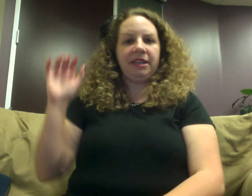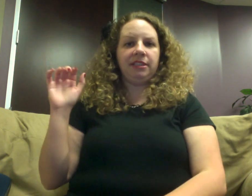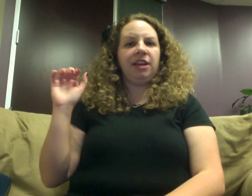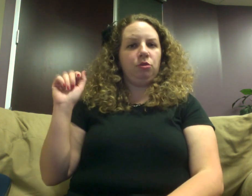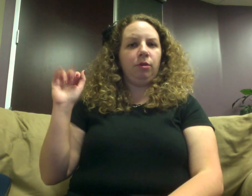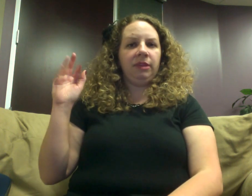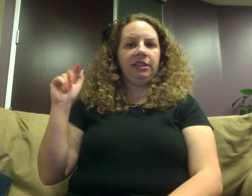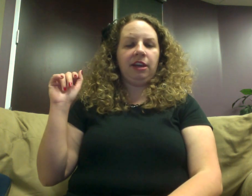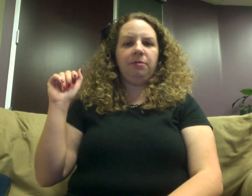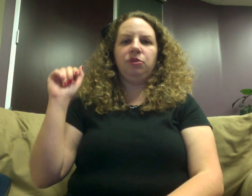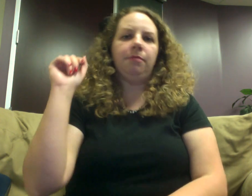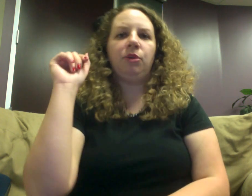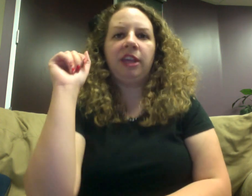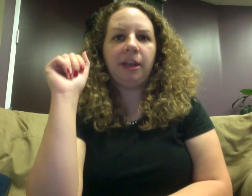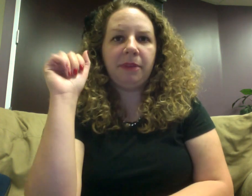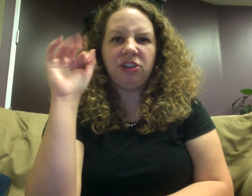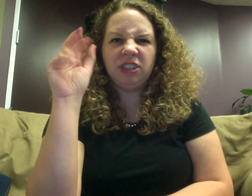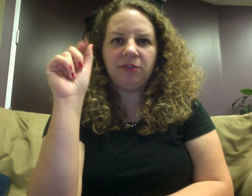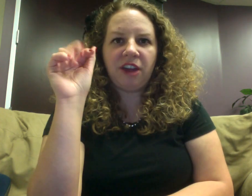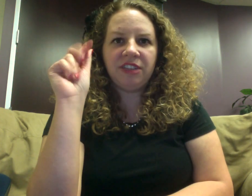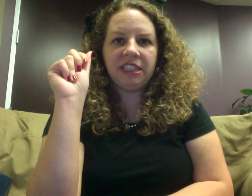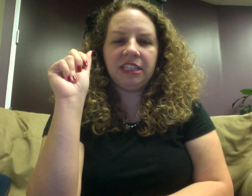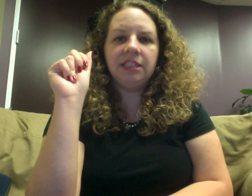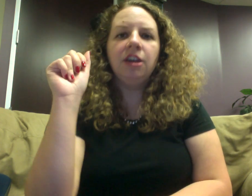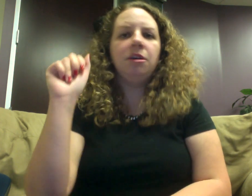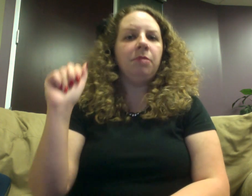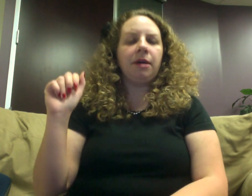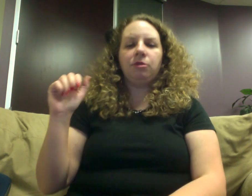side normally it's how I'm doing it, I'm putting it up here just for emphasis, but I'm going